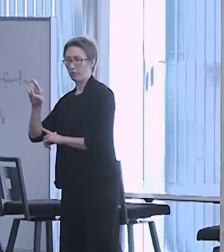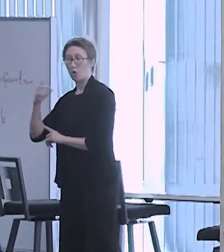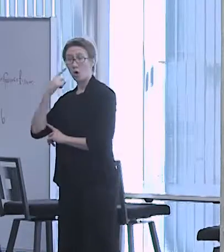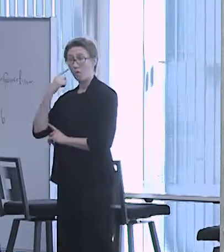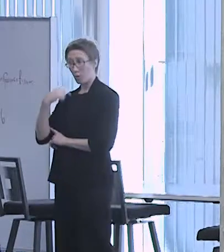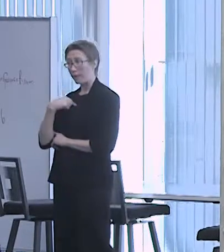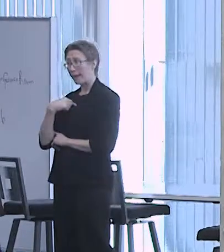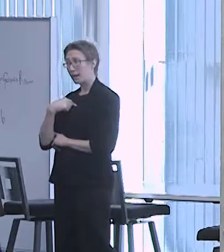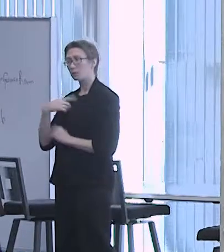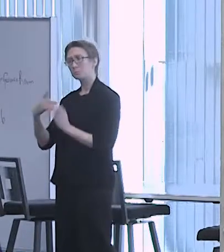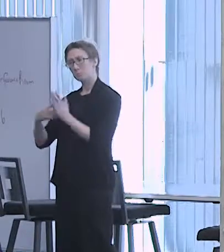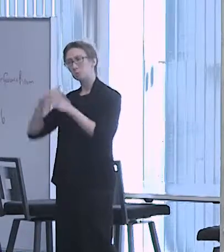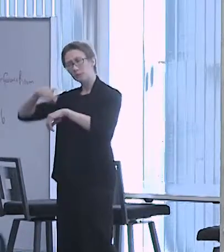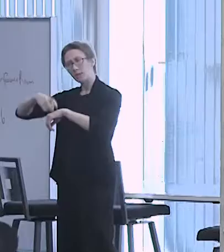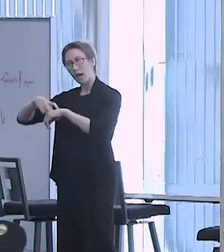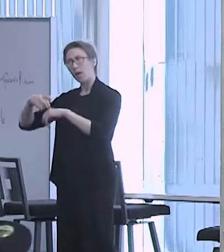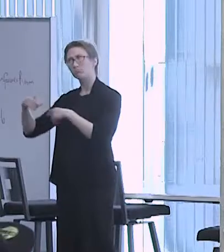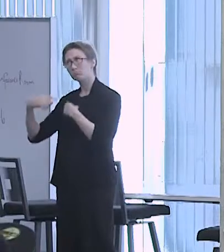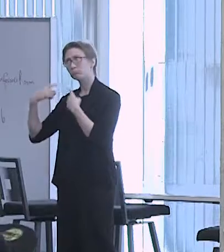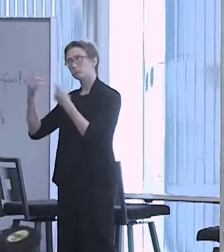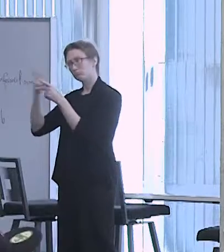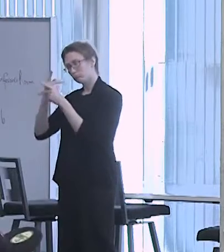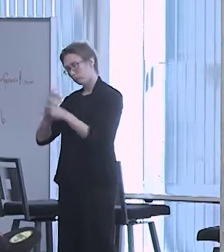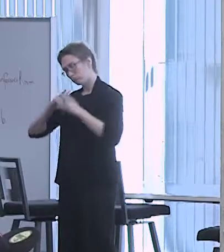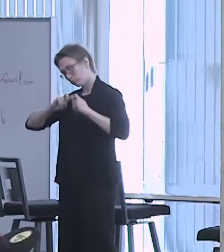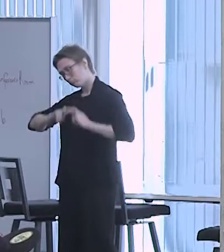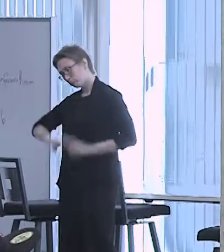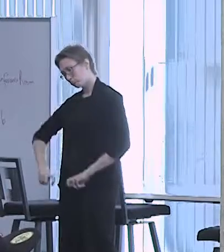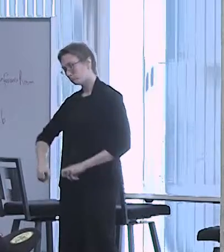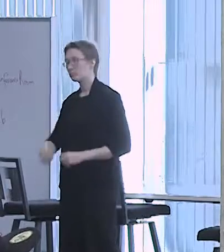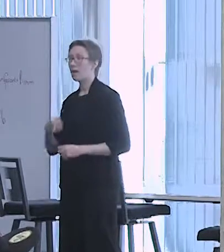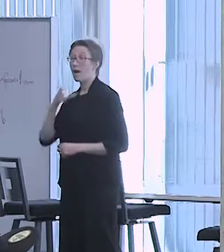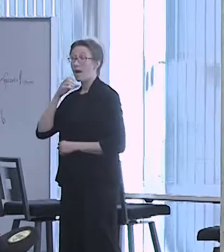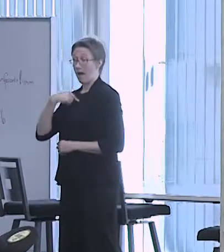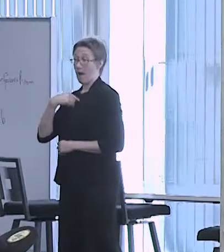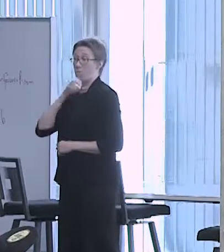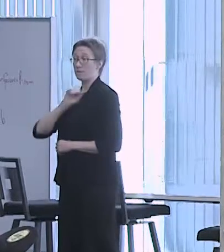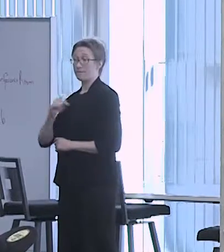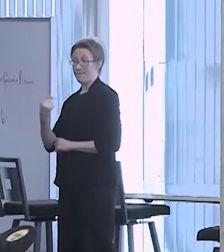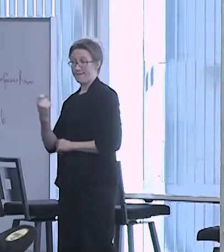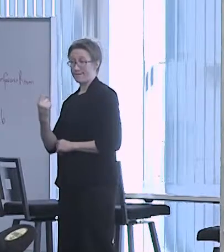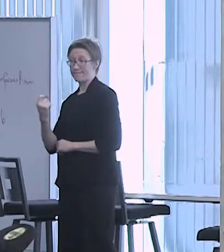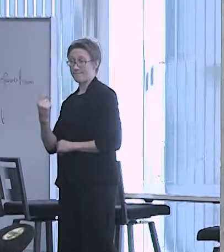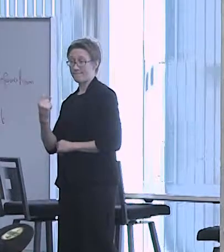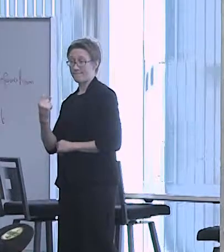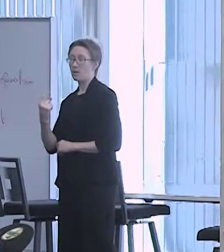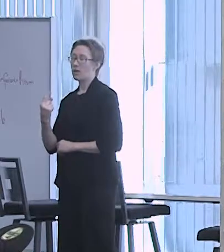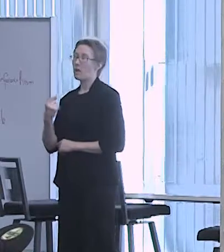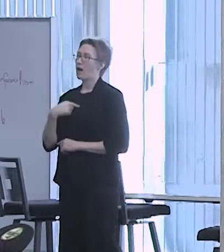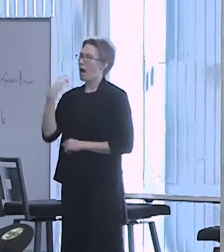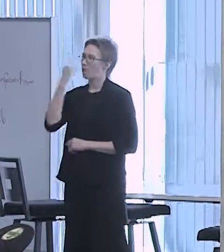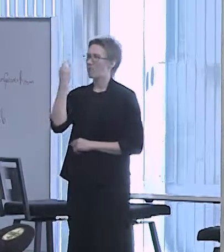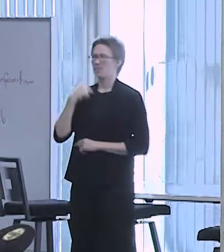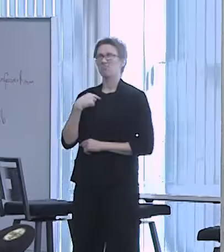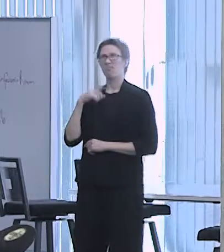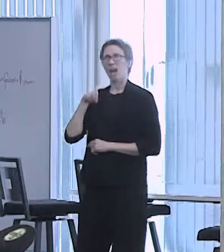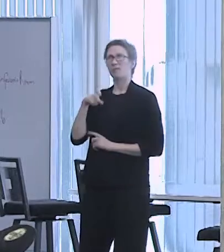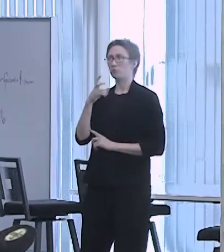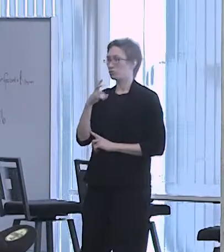I was 11. And even longer to realize that I needed to transition for my own mental health, indeed my own survival.